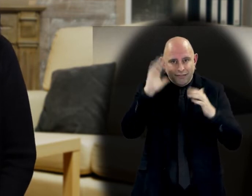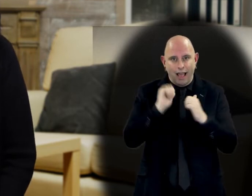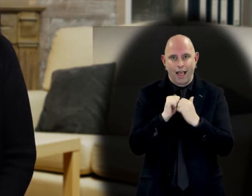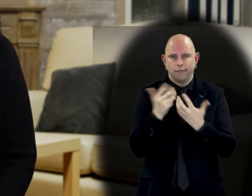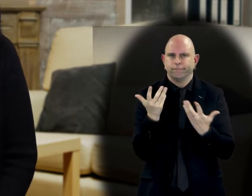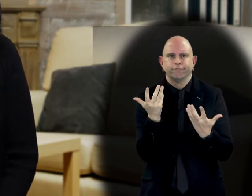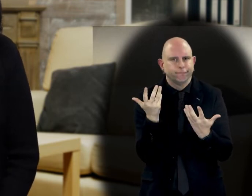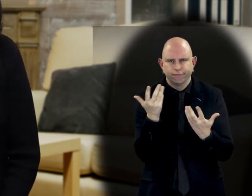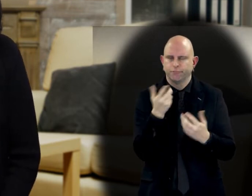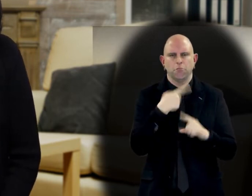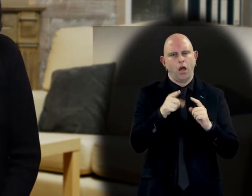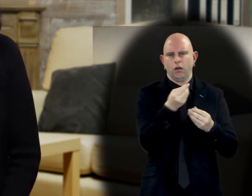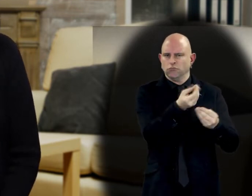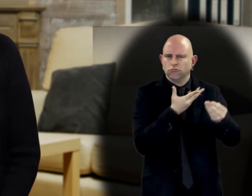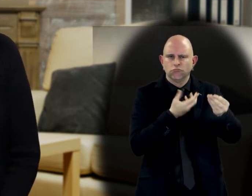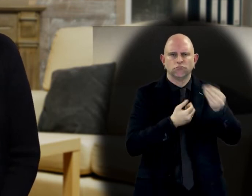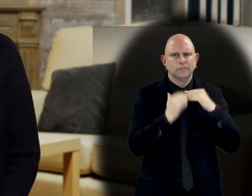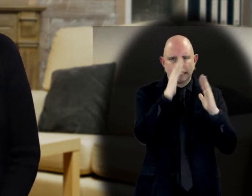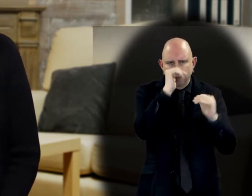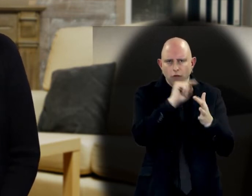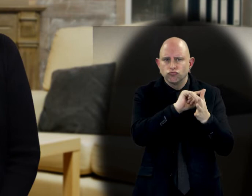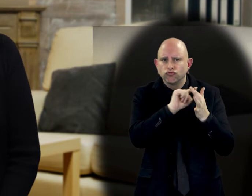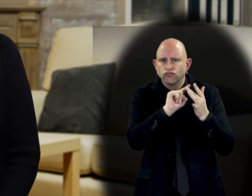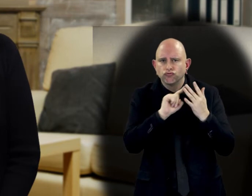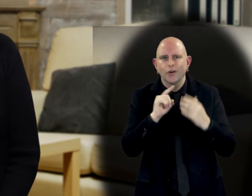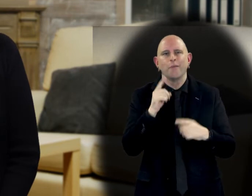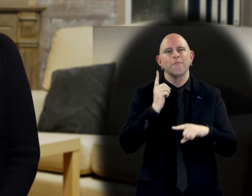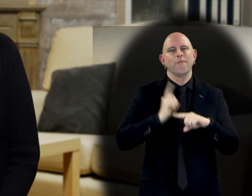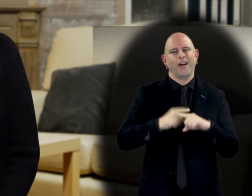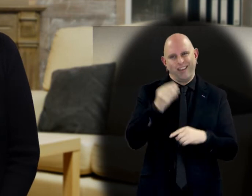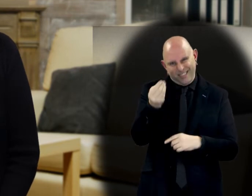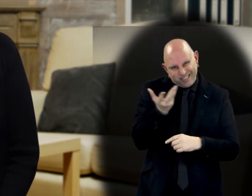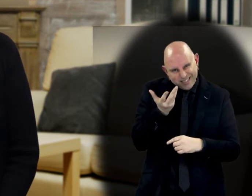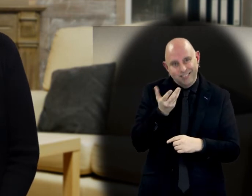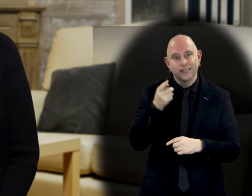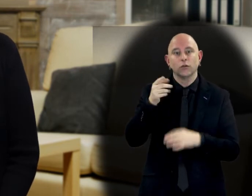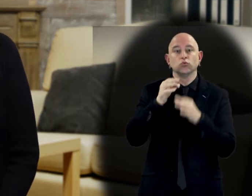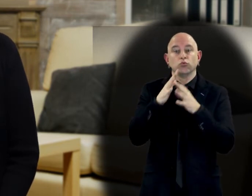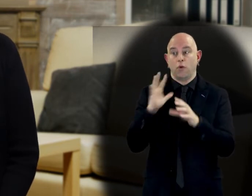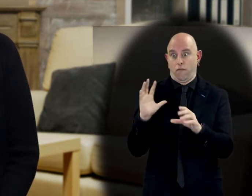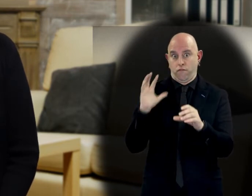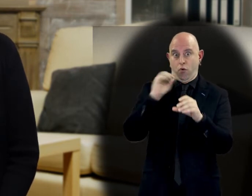And, interpreters follow a strict Code of Ethics, including protecting client privacy.